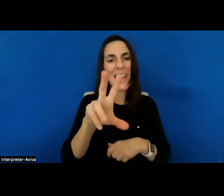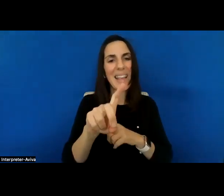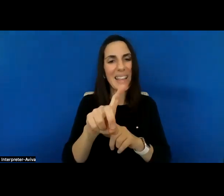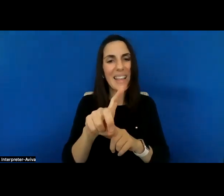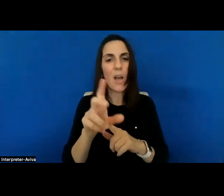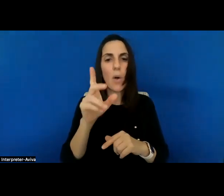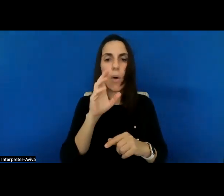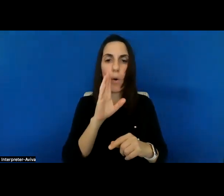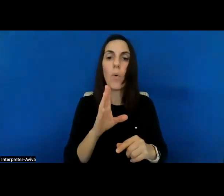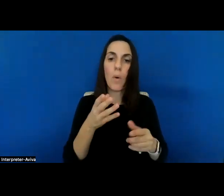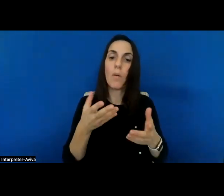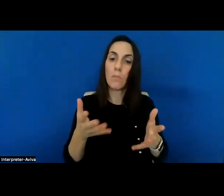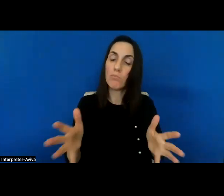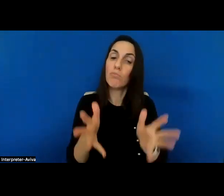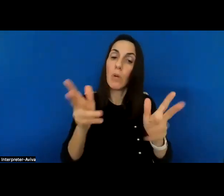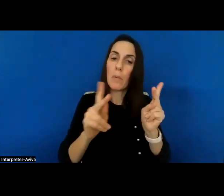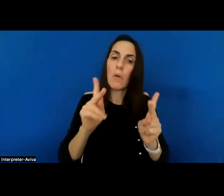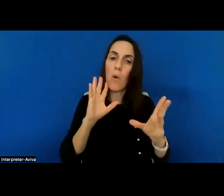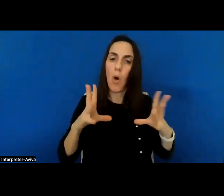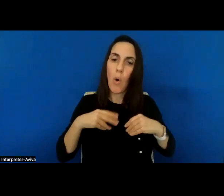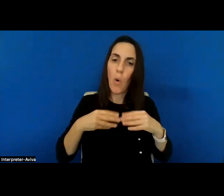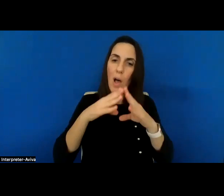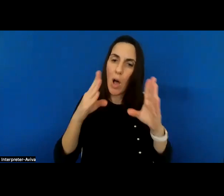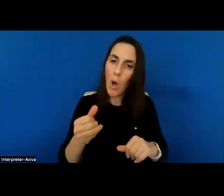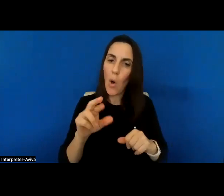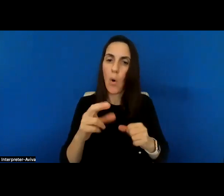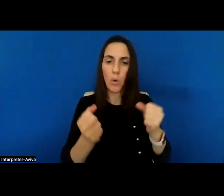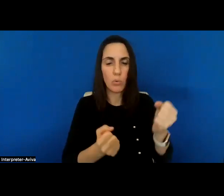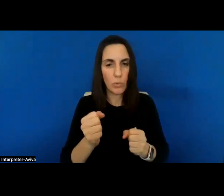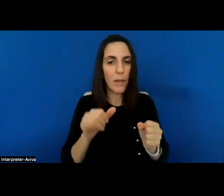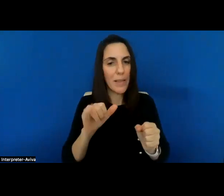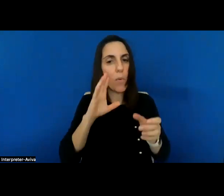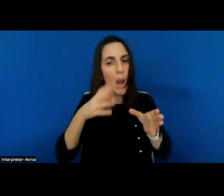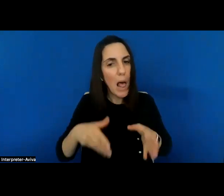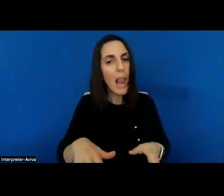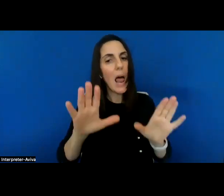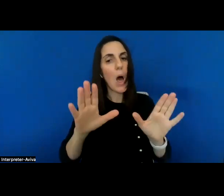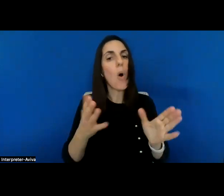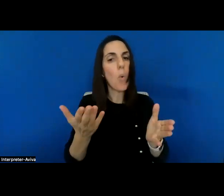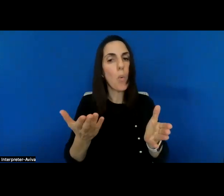to own a car or their house. 11:42:43 Those are allowable expenditures,